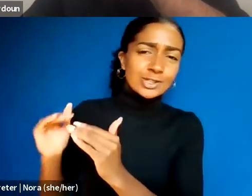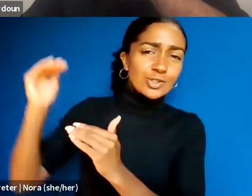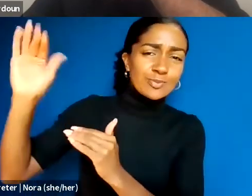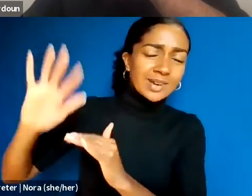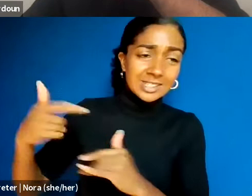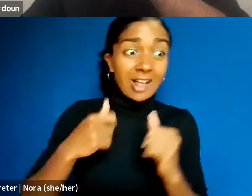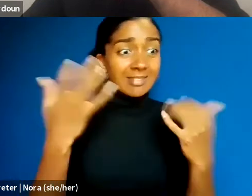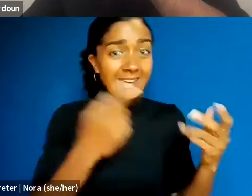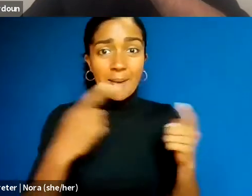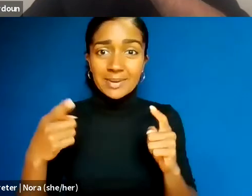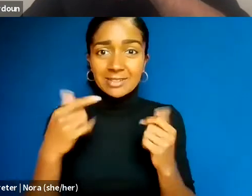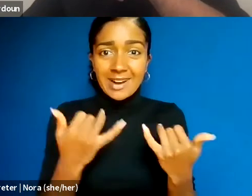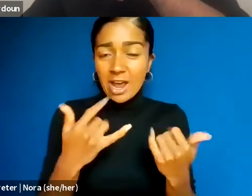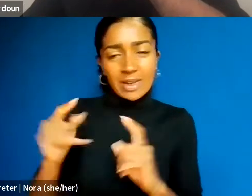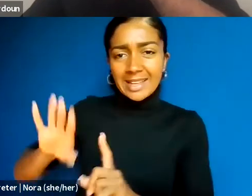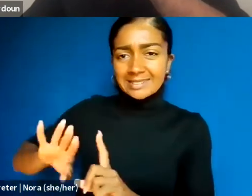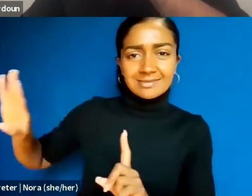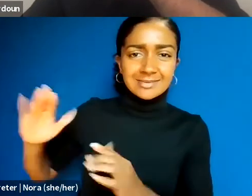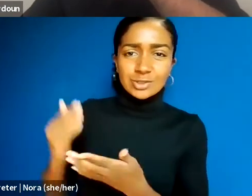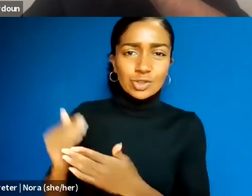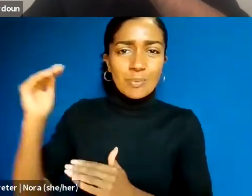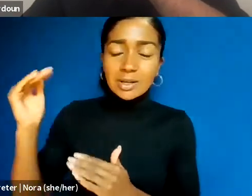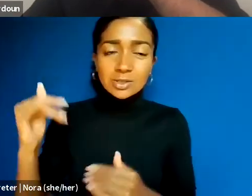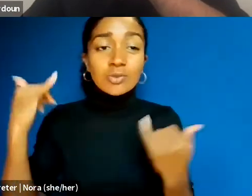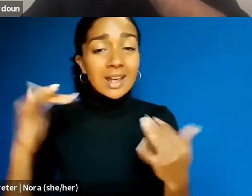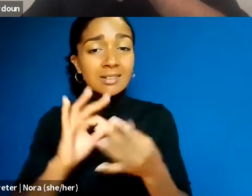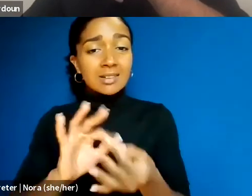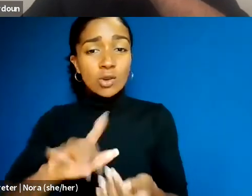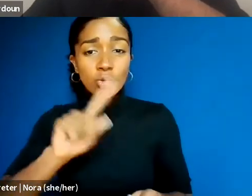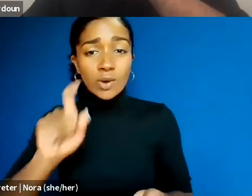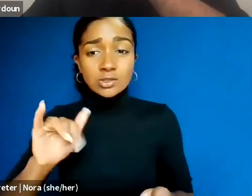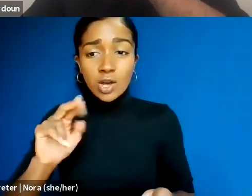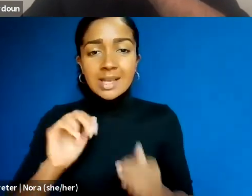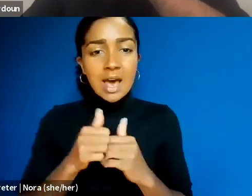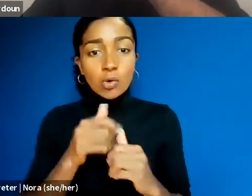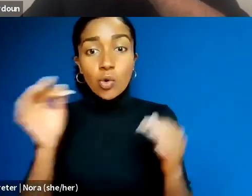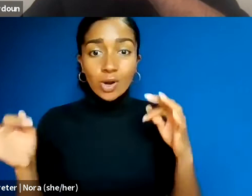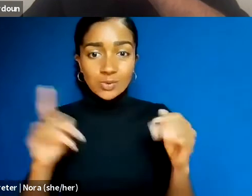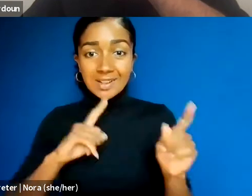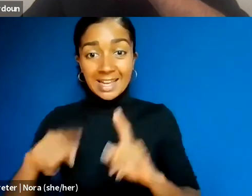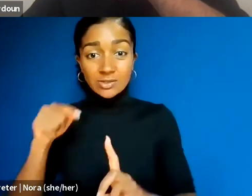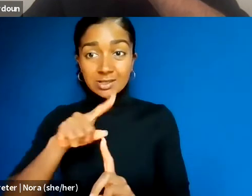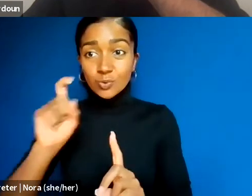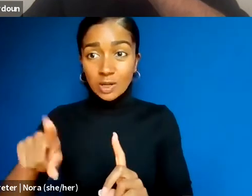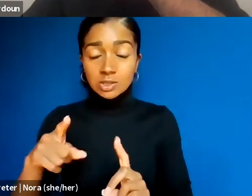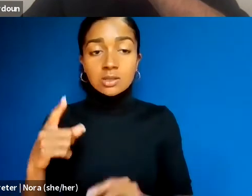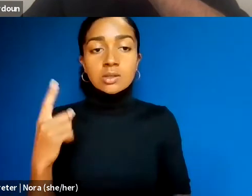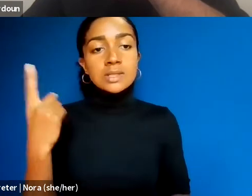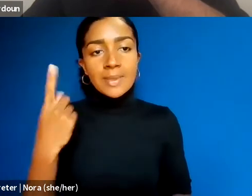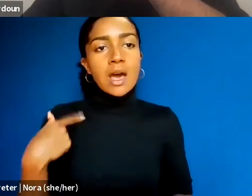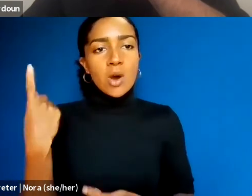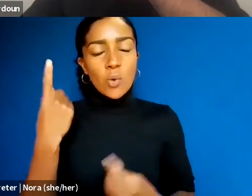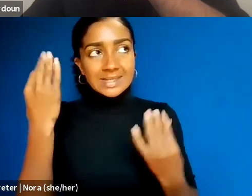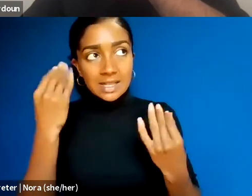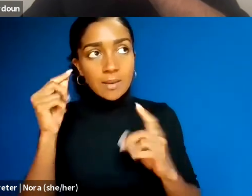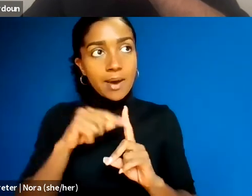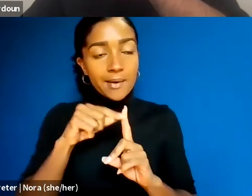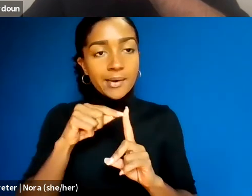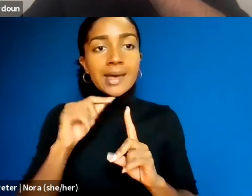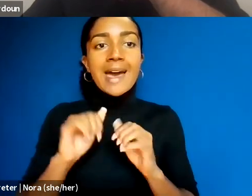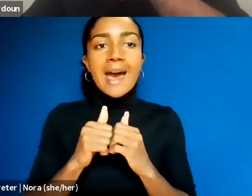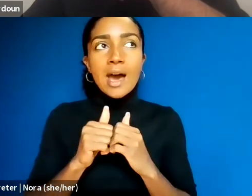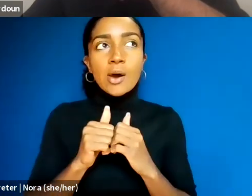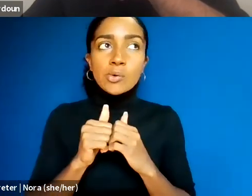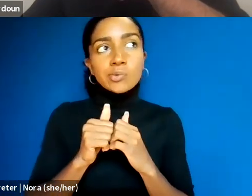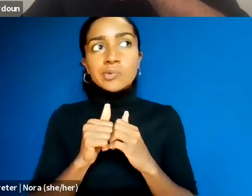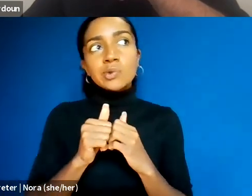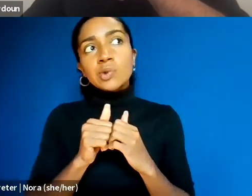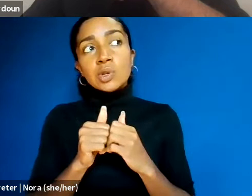so in some ways to your question how are courts going to answer this question, one of the things I think about is how seriously do courts take those kinds of -- these kinds of claims? And how much are judges persuaded by this attempt at drawing distinctions between racist speech and certain kinds of political speech.